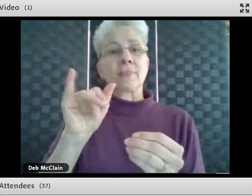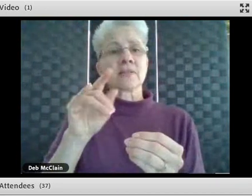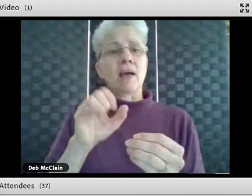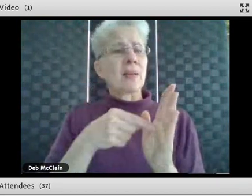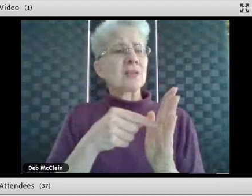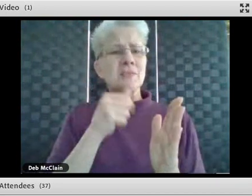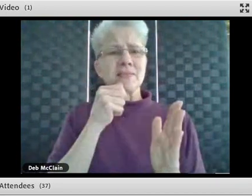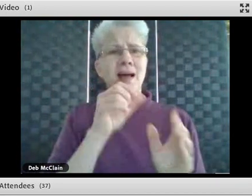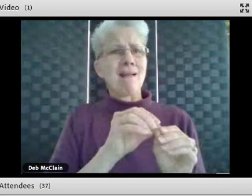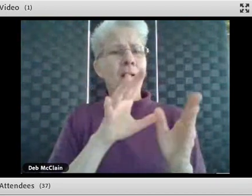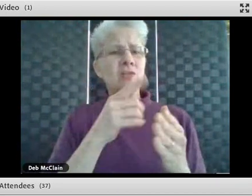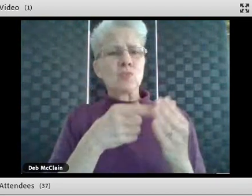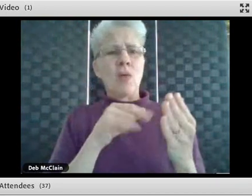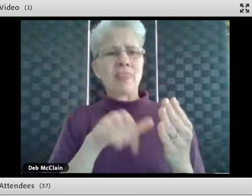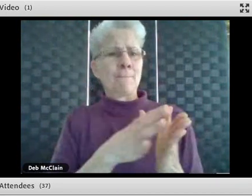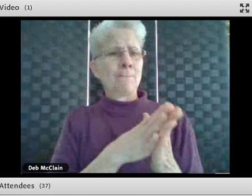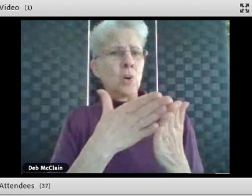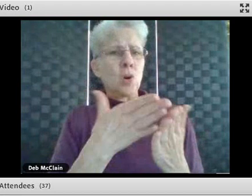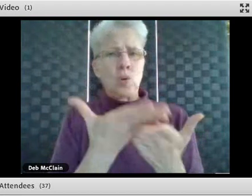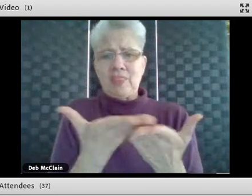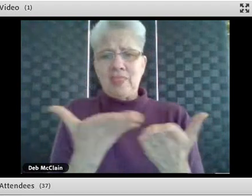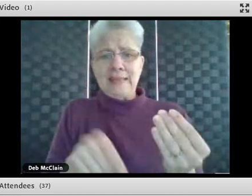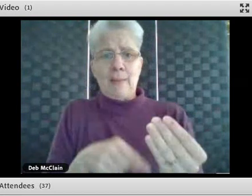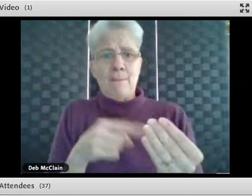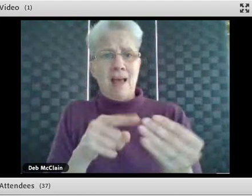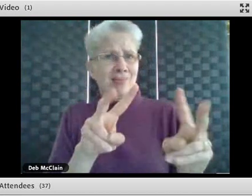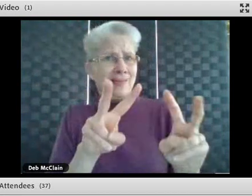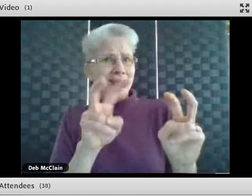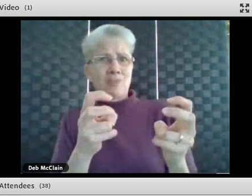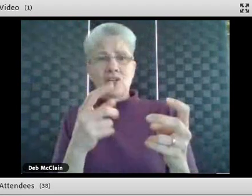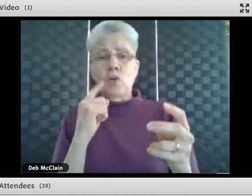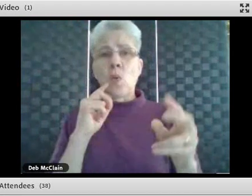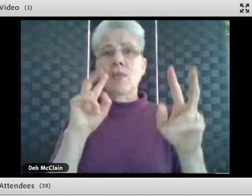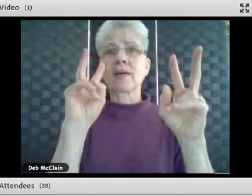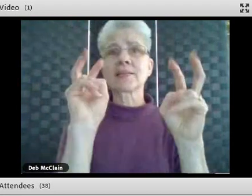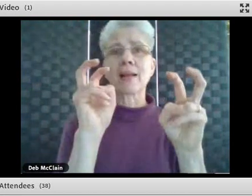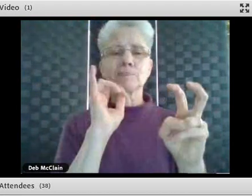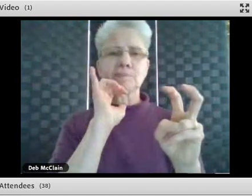It's not obvious what the subject is or the title's misleading, things like that.